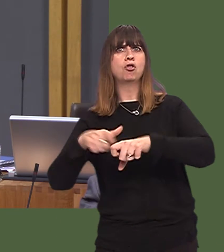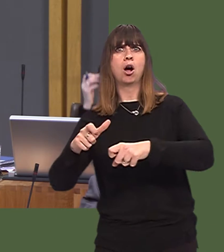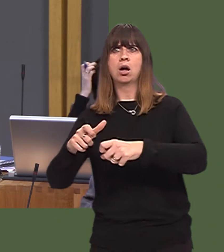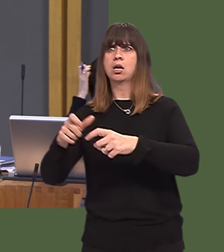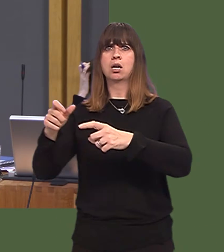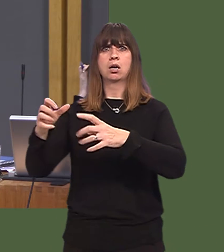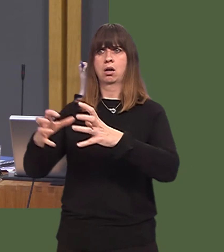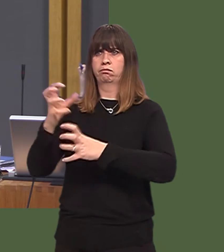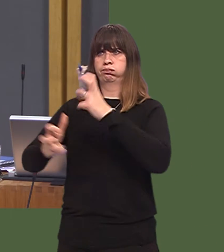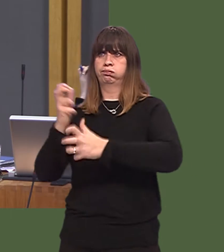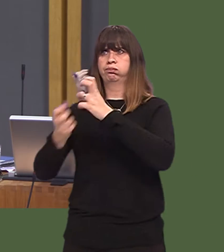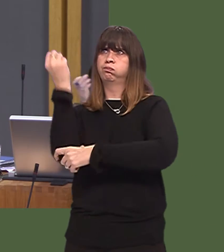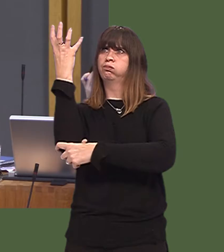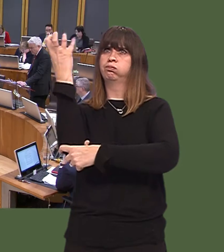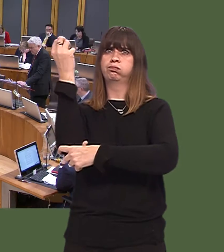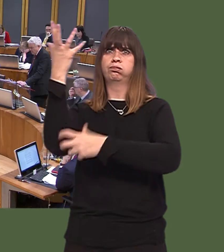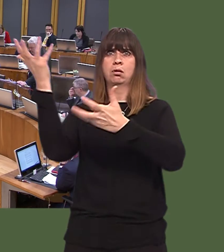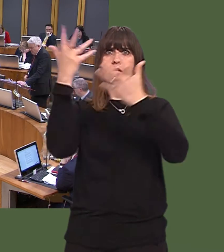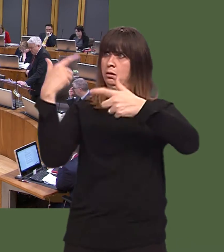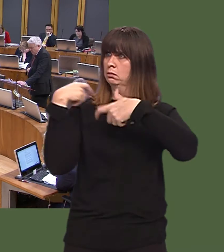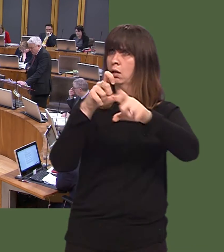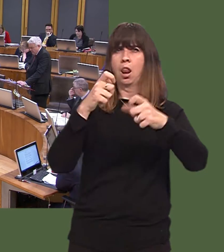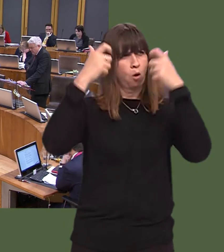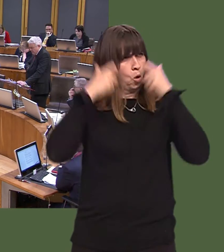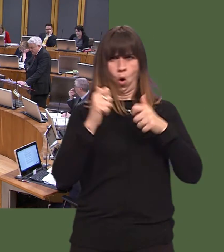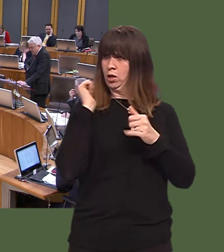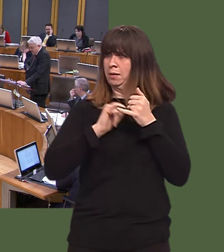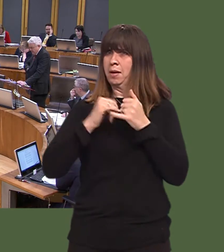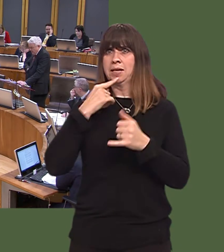station that breaks all the rules and it is allowed to happen months after a court decided that this needed to be tackled?